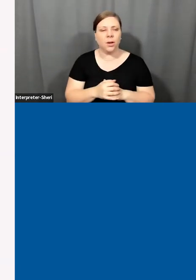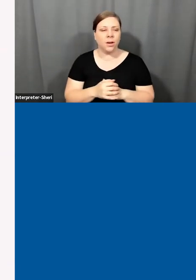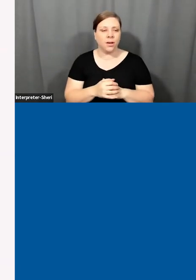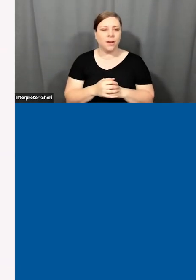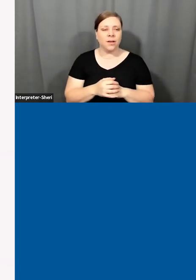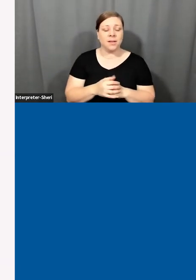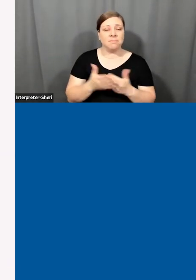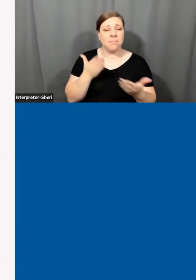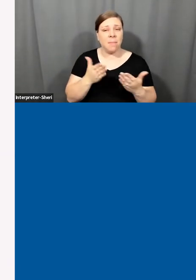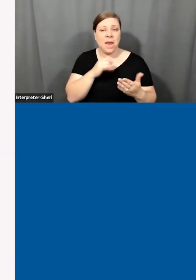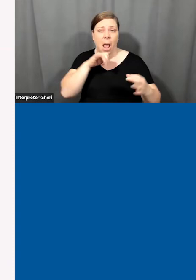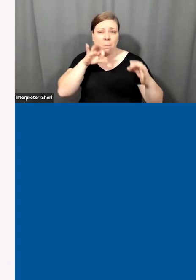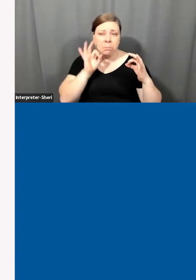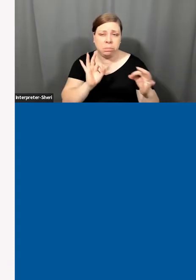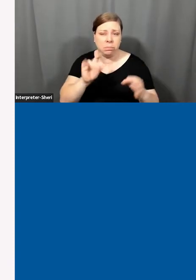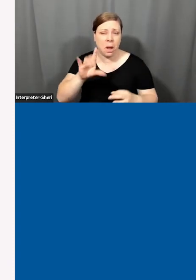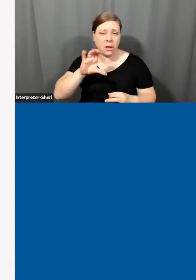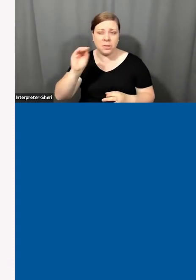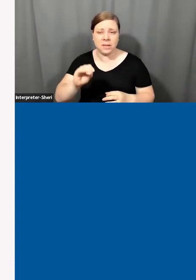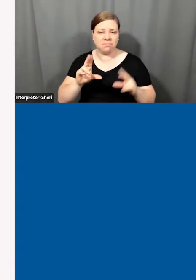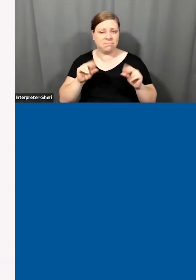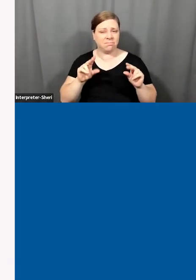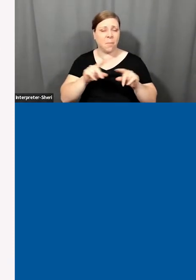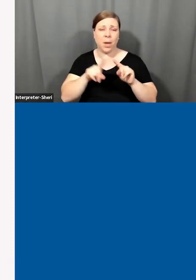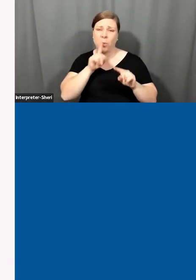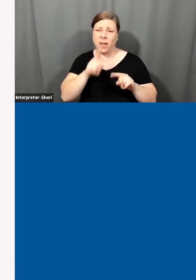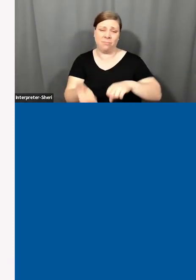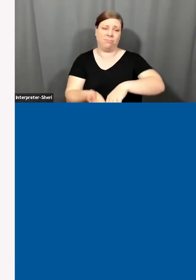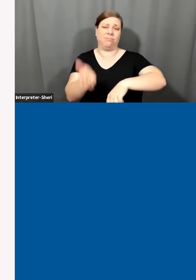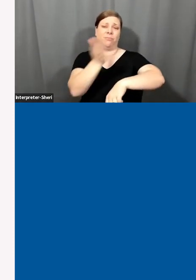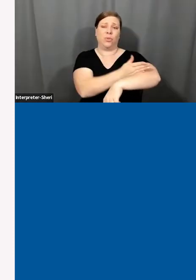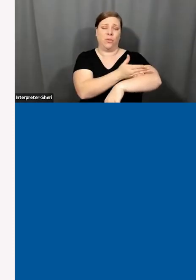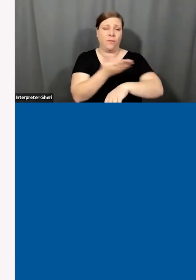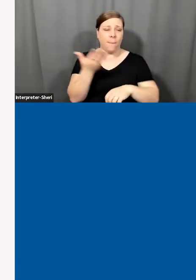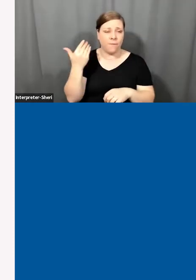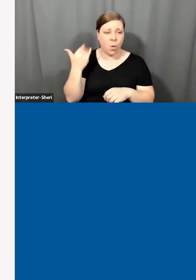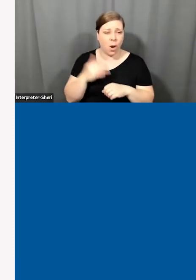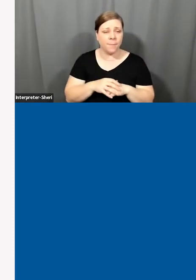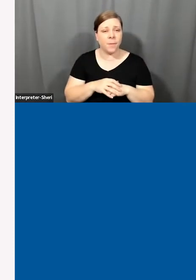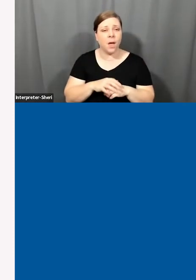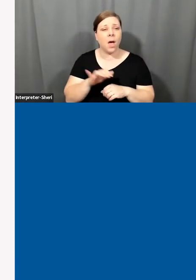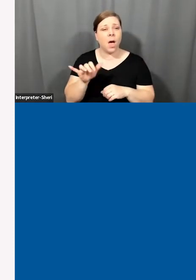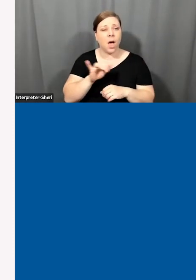but it is far more improved than it was. Another thing, we actually have a graphic to the right that I'm gonna explain on the next slide